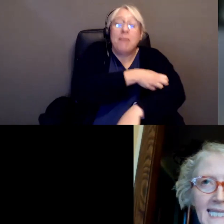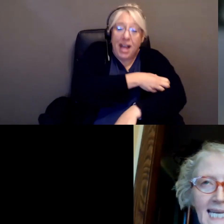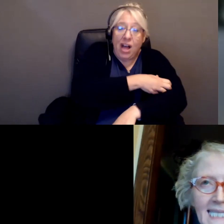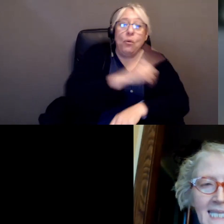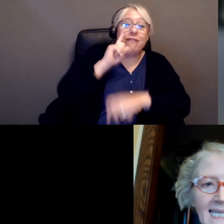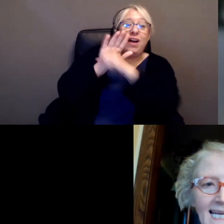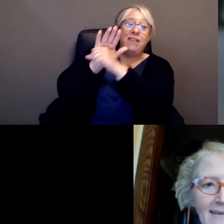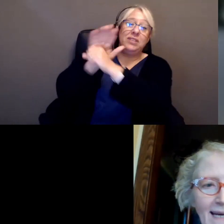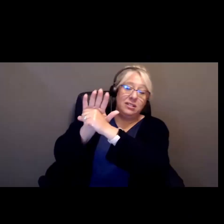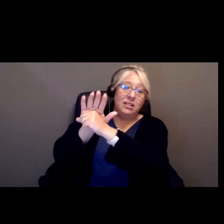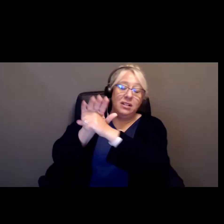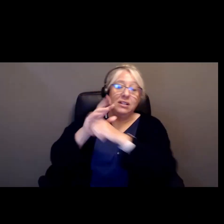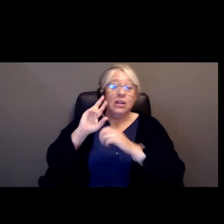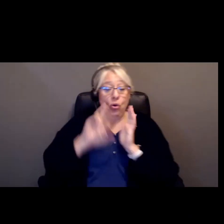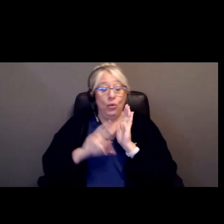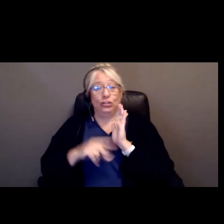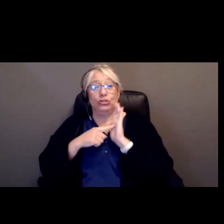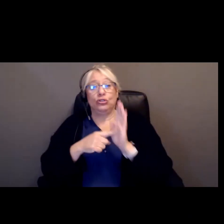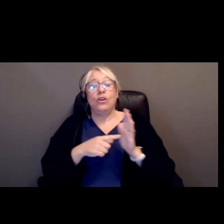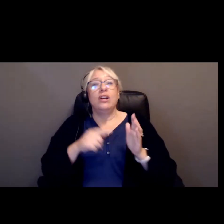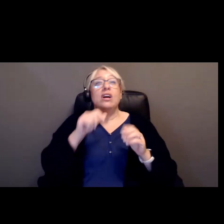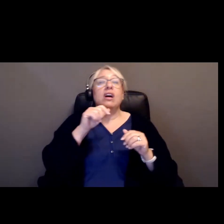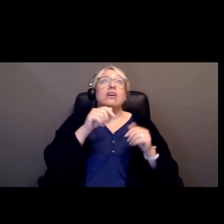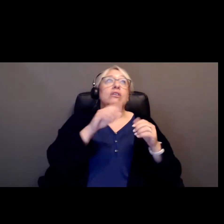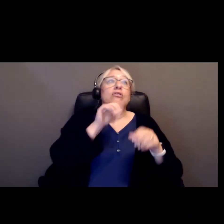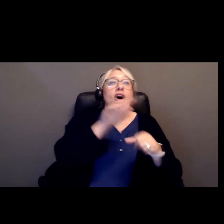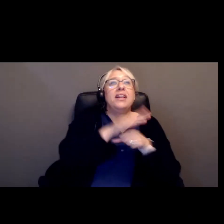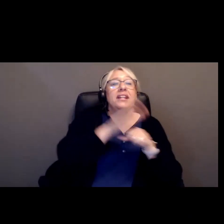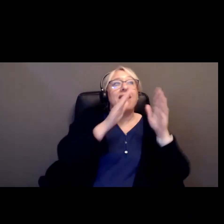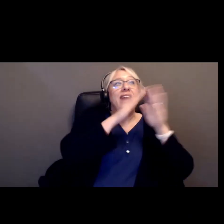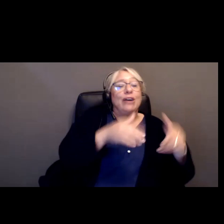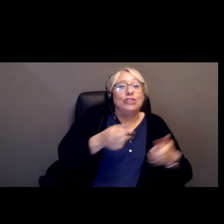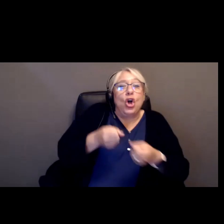that lack of housing causes mental health issues. For example, I found it's really